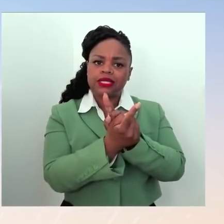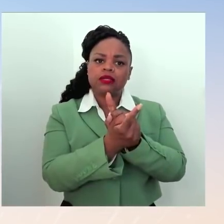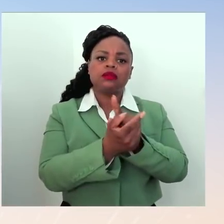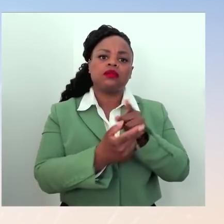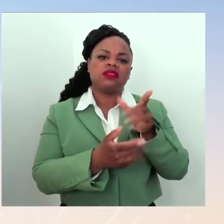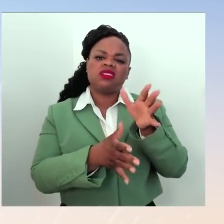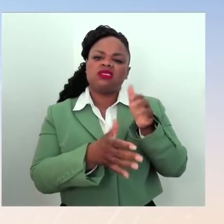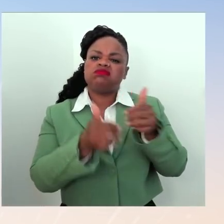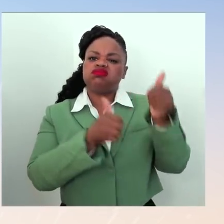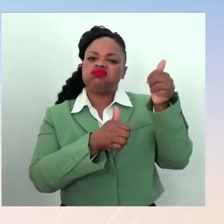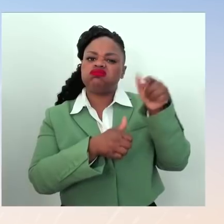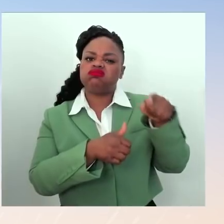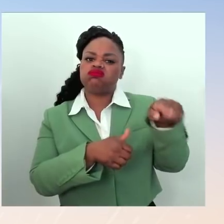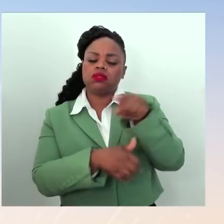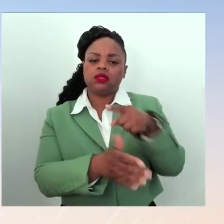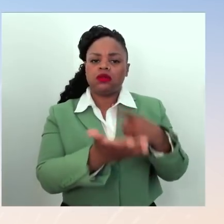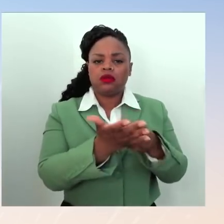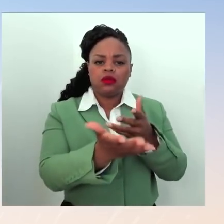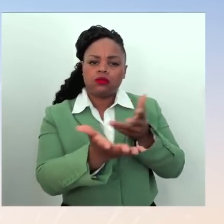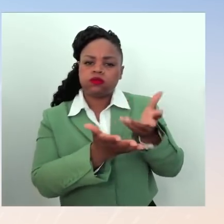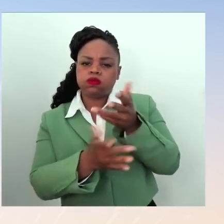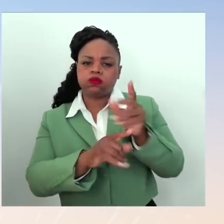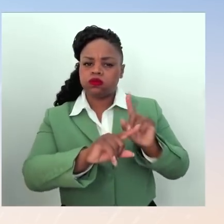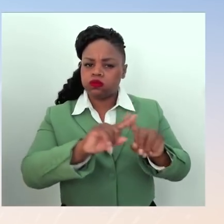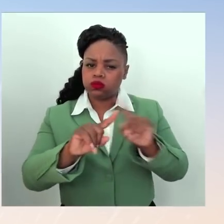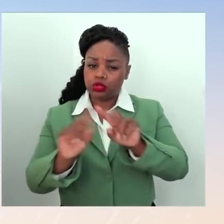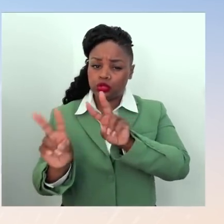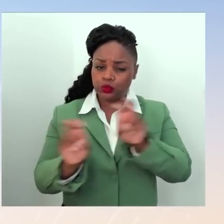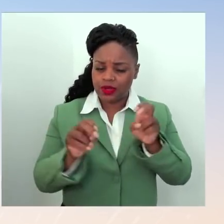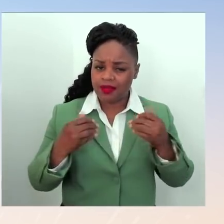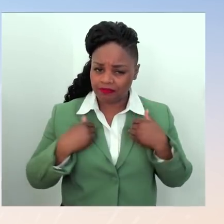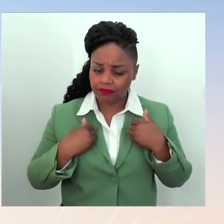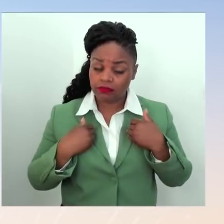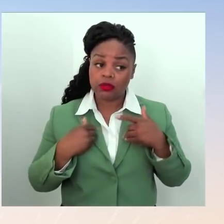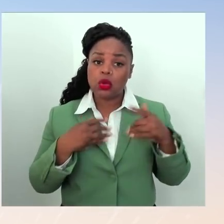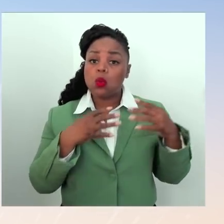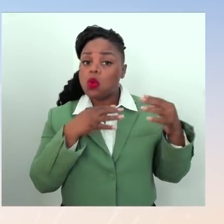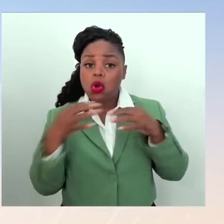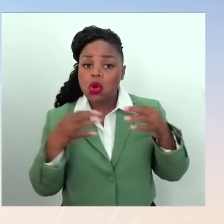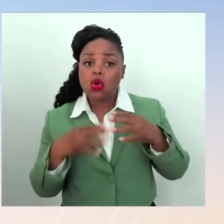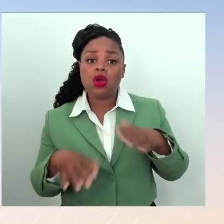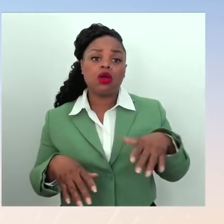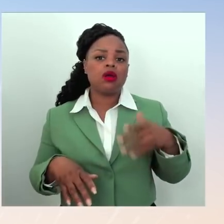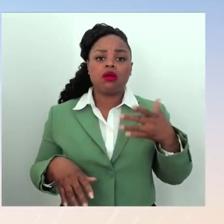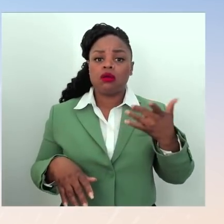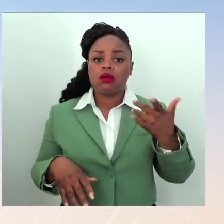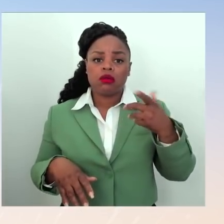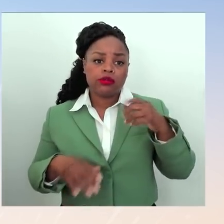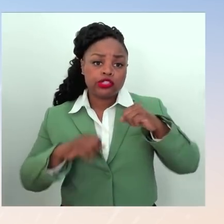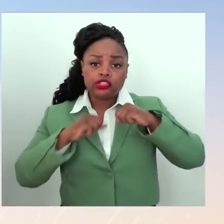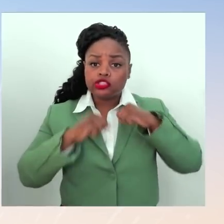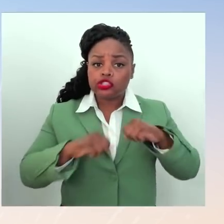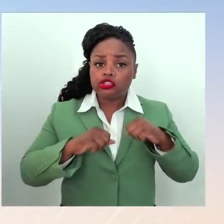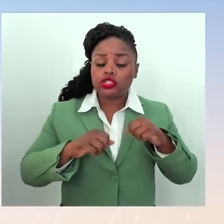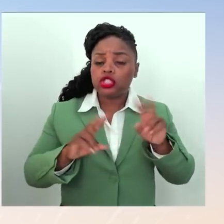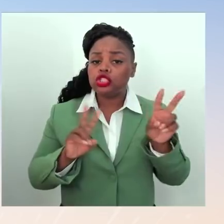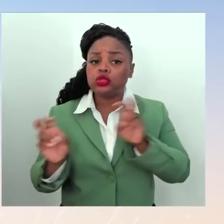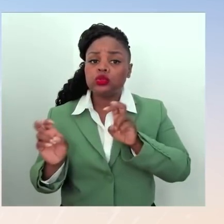including security in the region, and certainly including energy security. They had the discussion. It's in everyone's interests to --